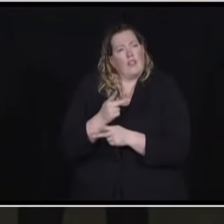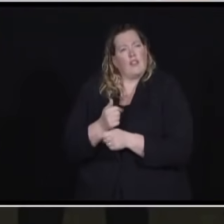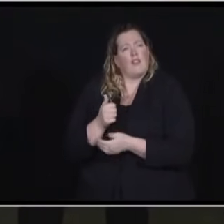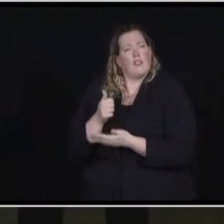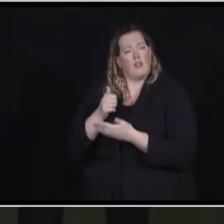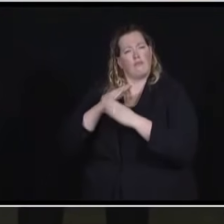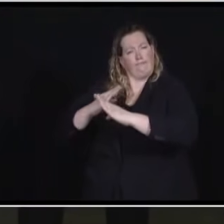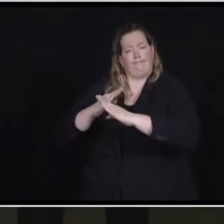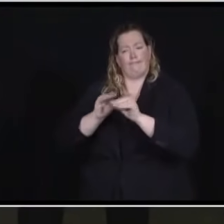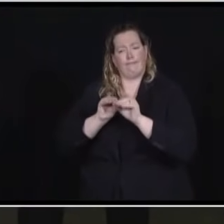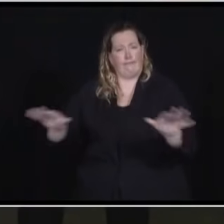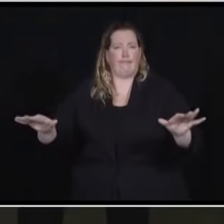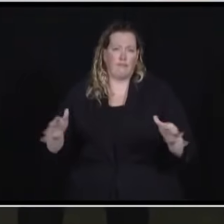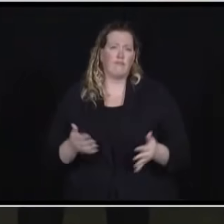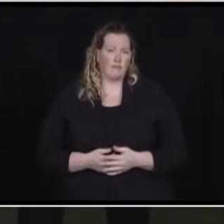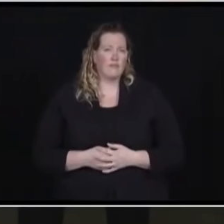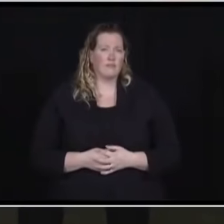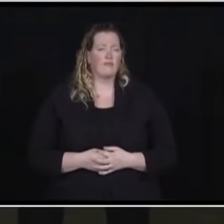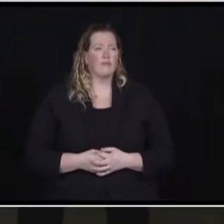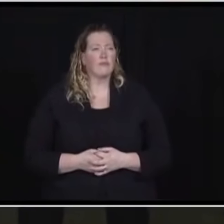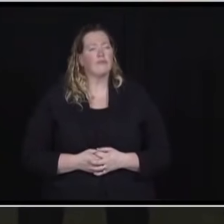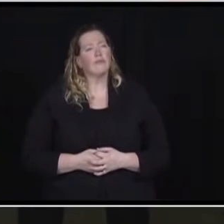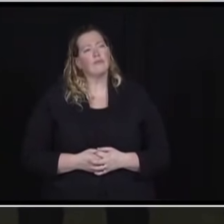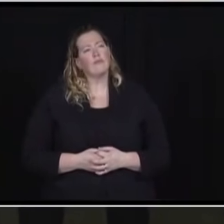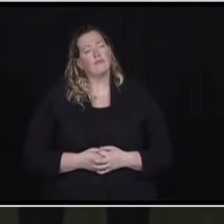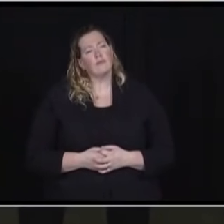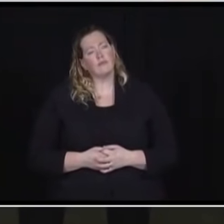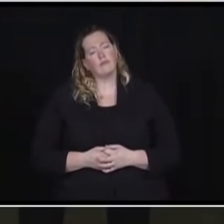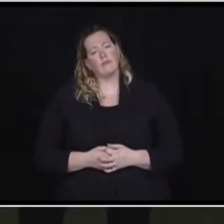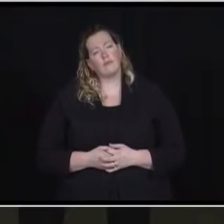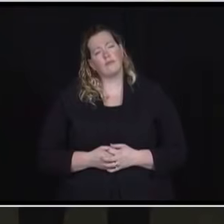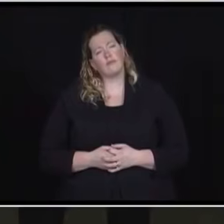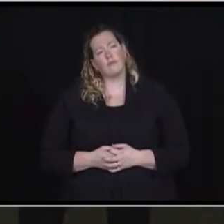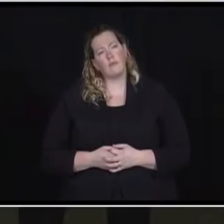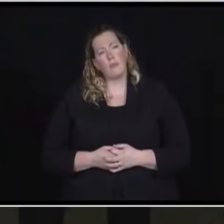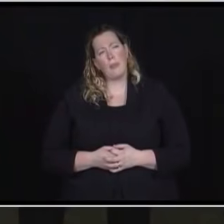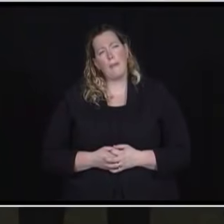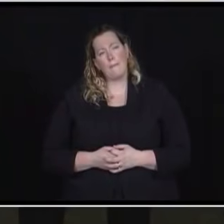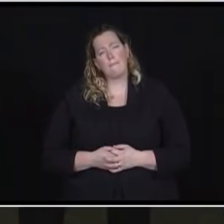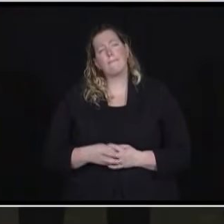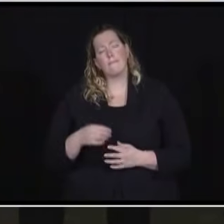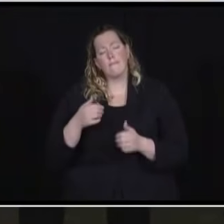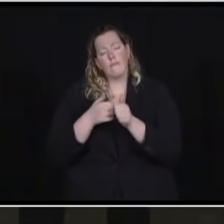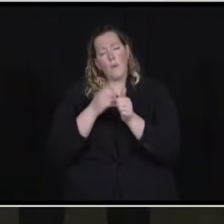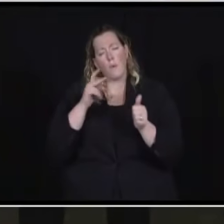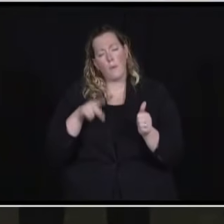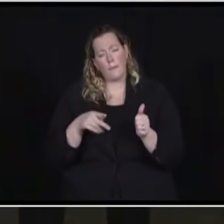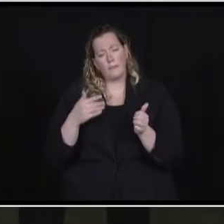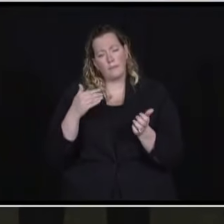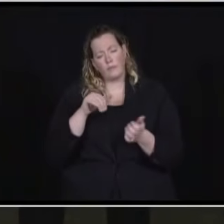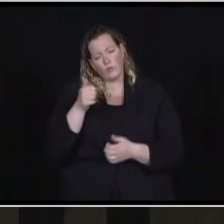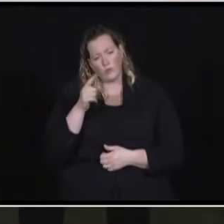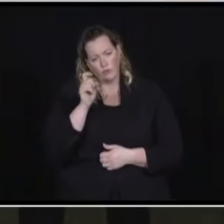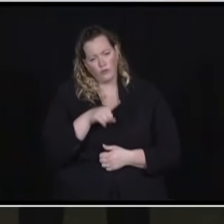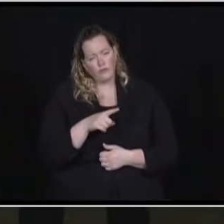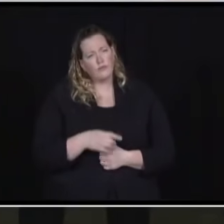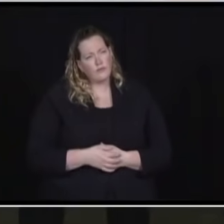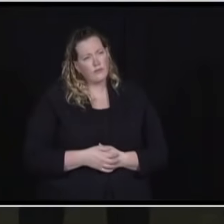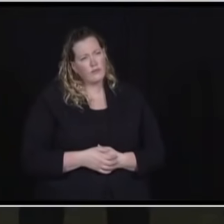to make sure that I protect every single person in this province and I will not spare a single penny doing it as well.